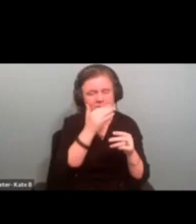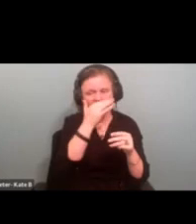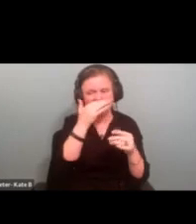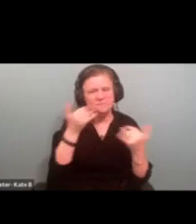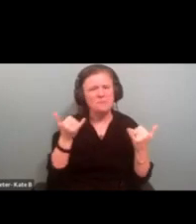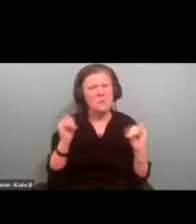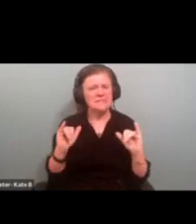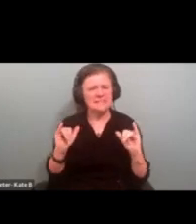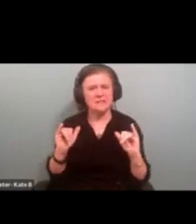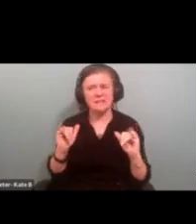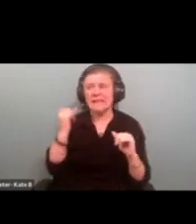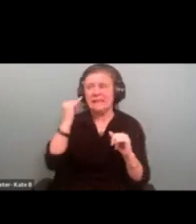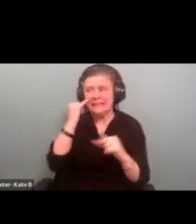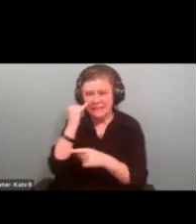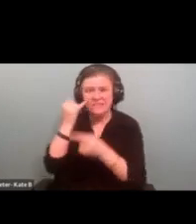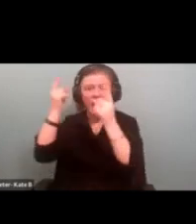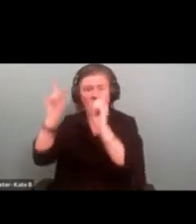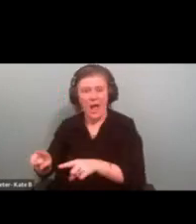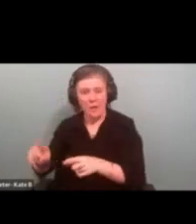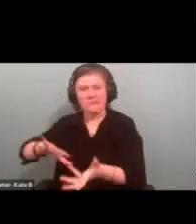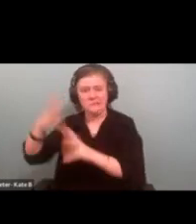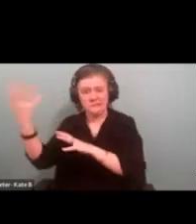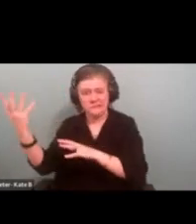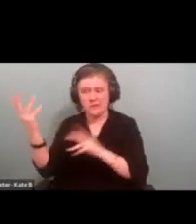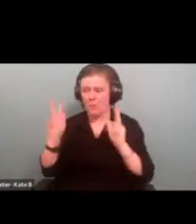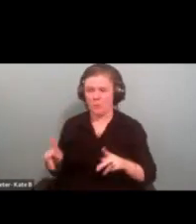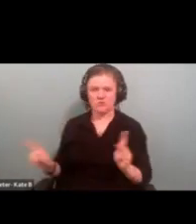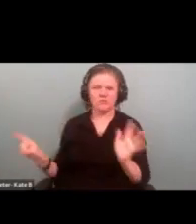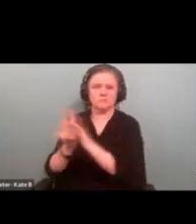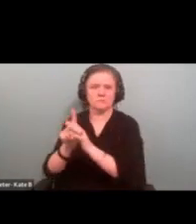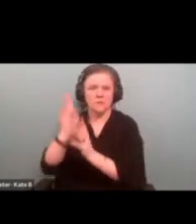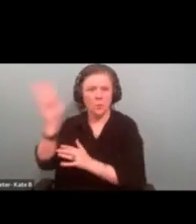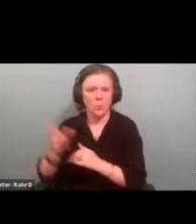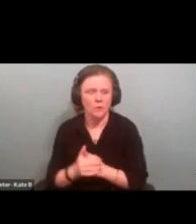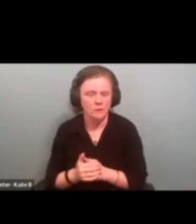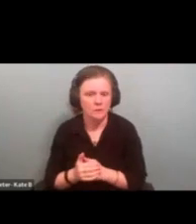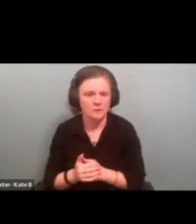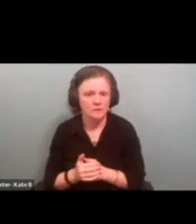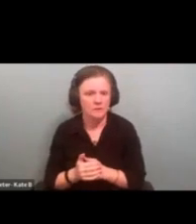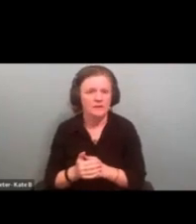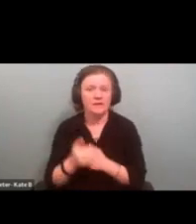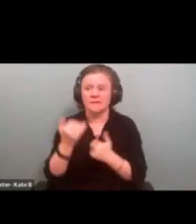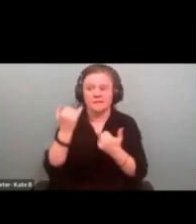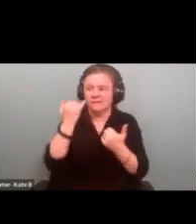somebody is going to show up, right. And so even in a best practice mobile responsive stabilization service model,